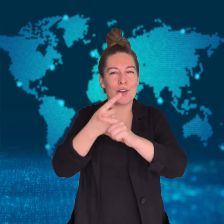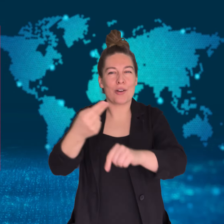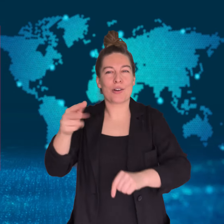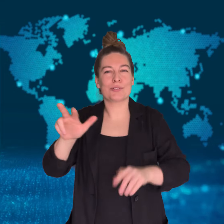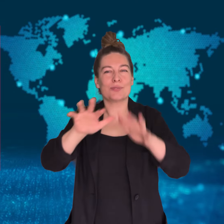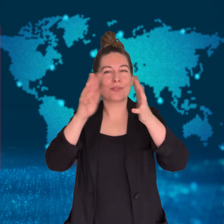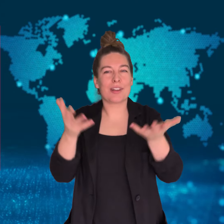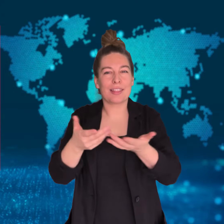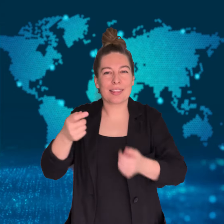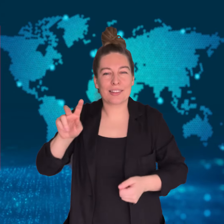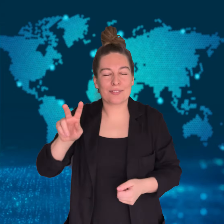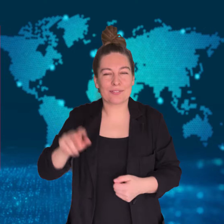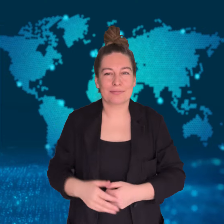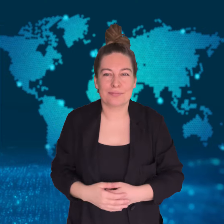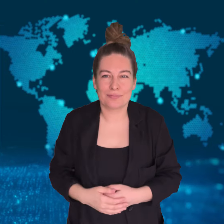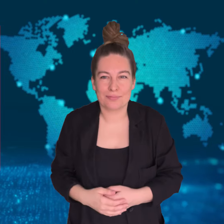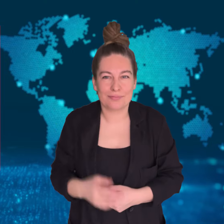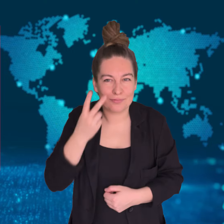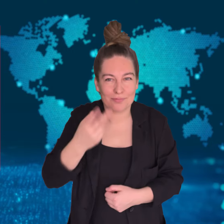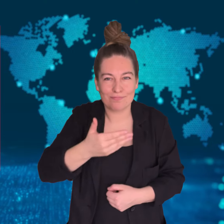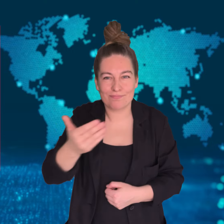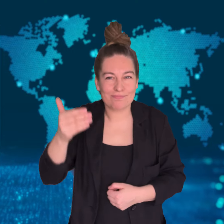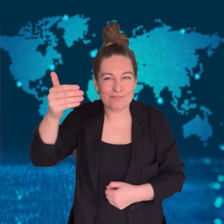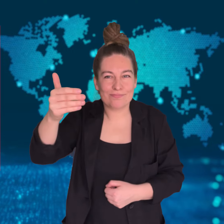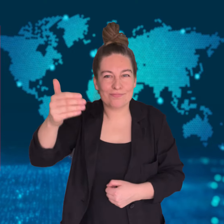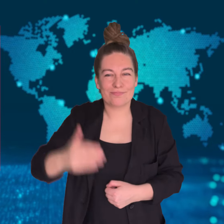get new video updates! See you next time!